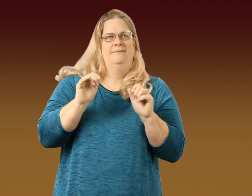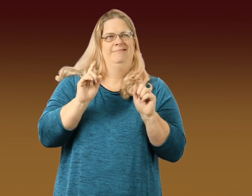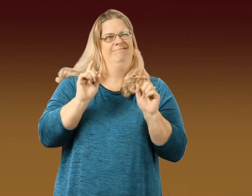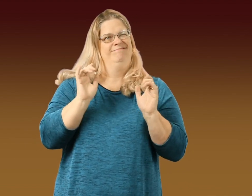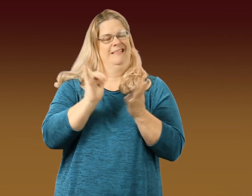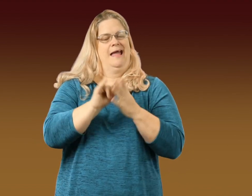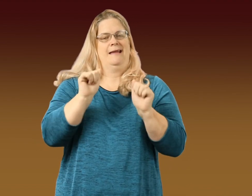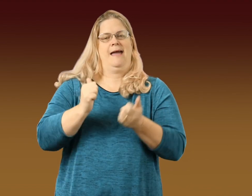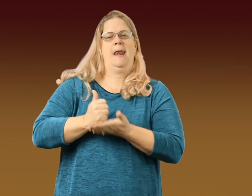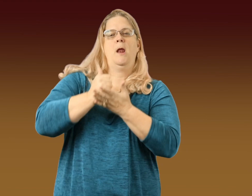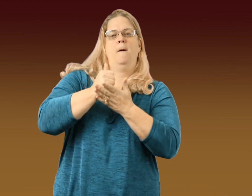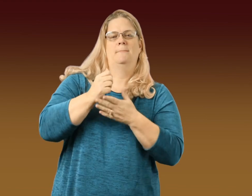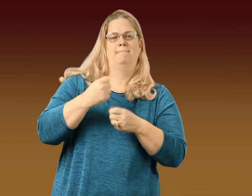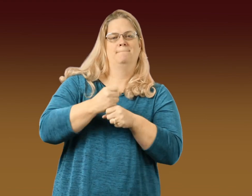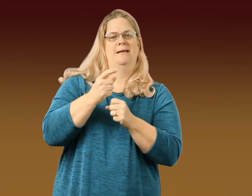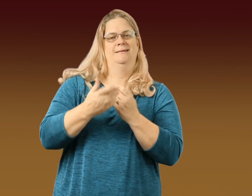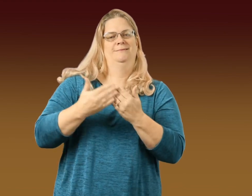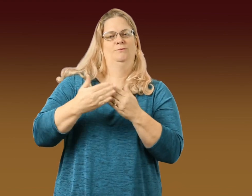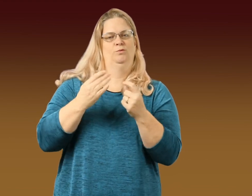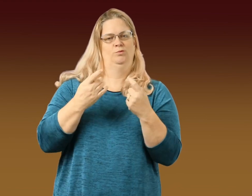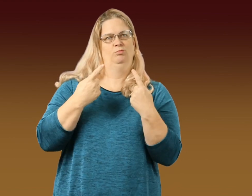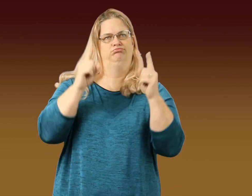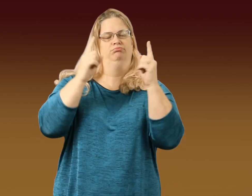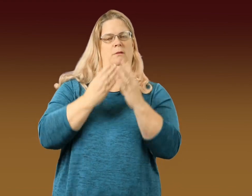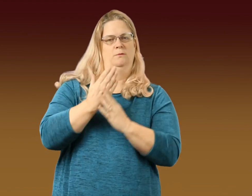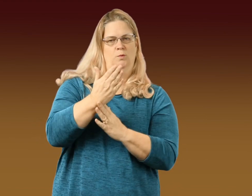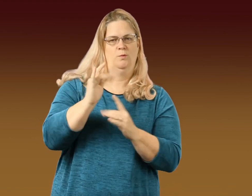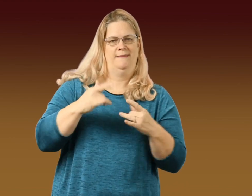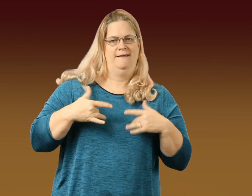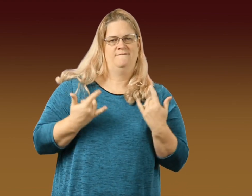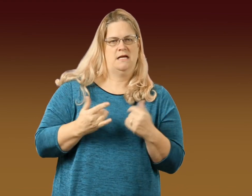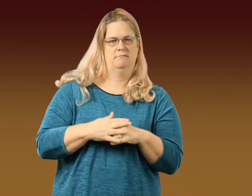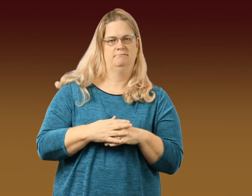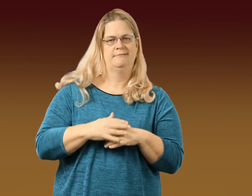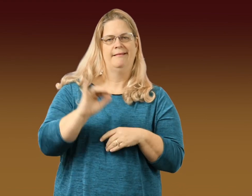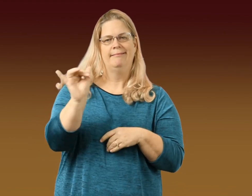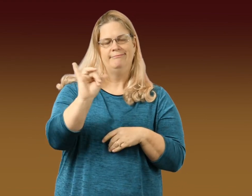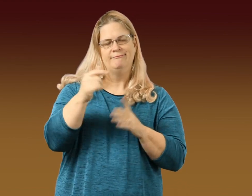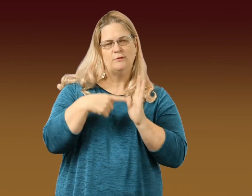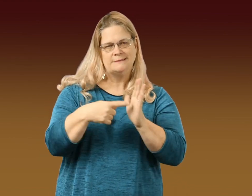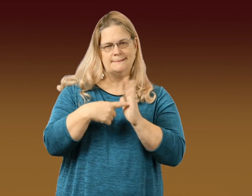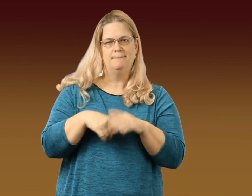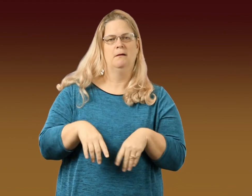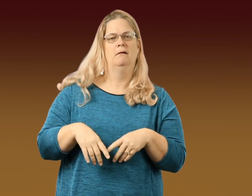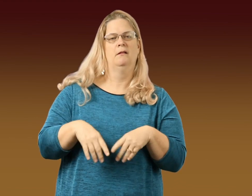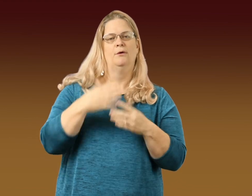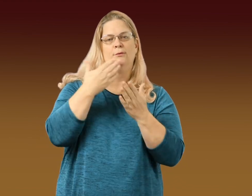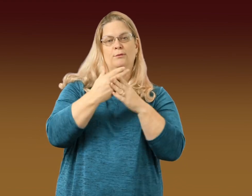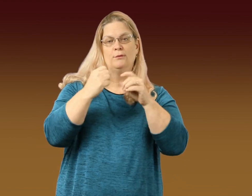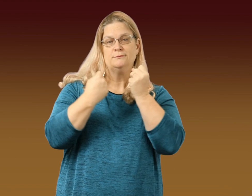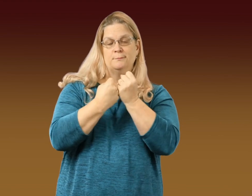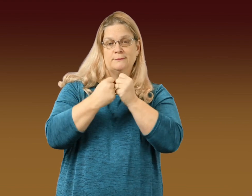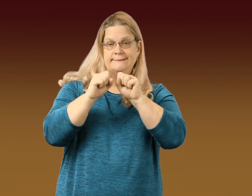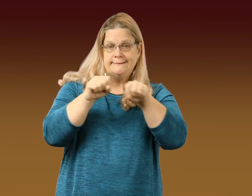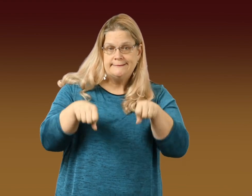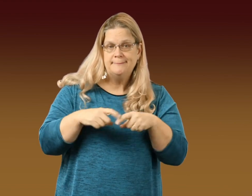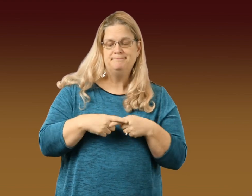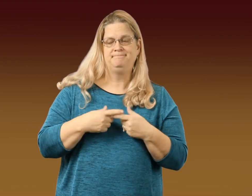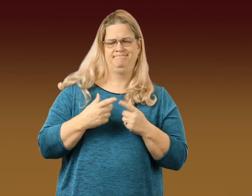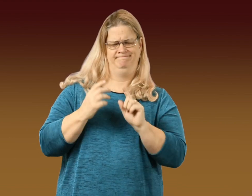through that event, such -- have a good support system, how severe the event is,